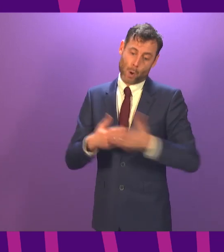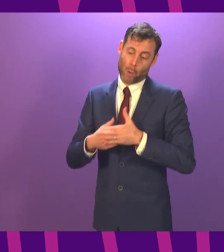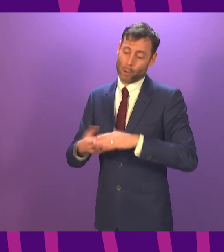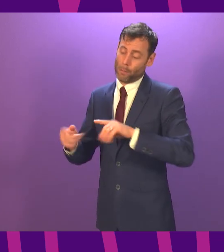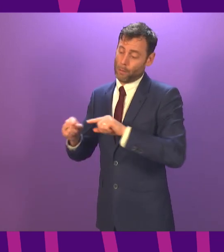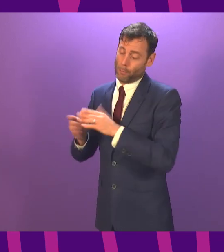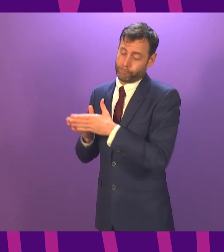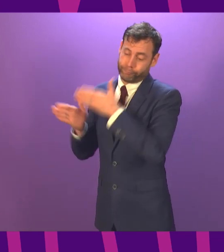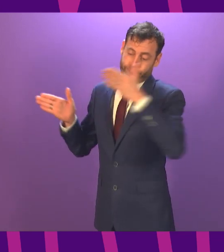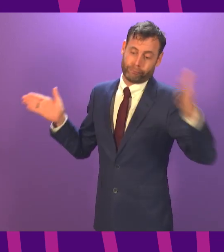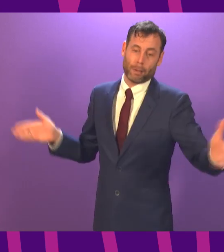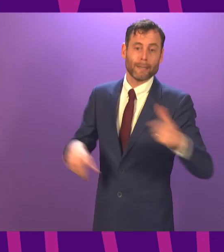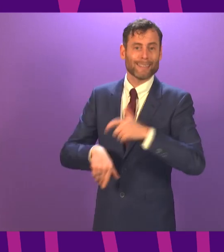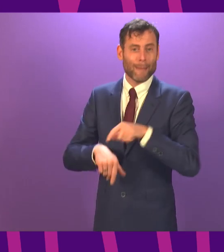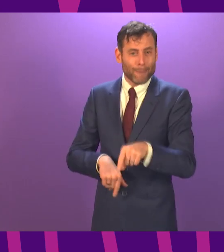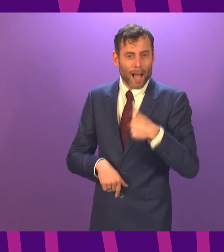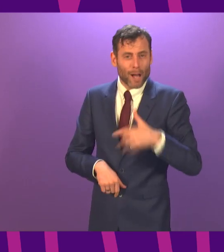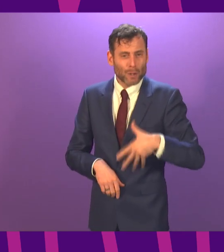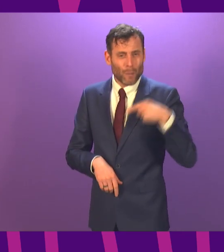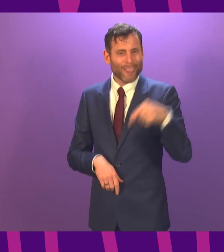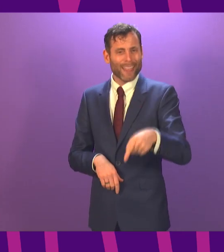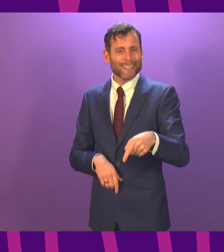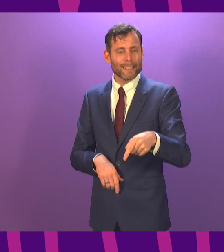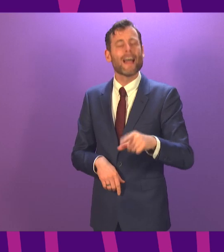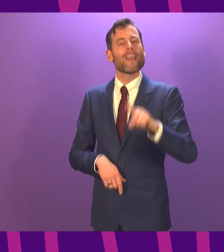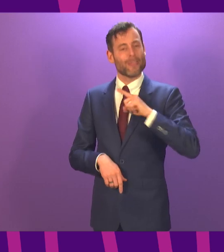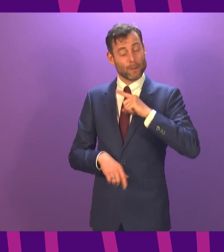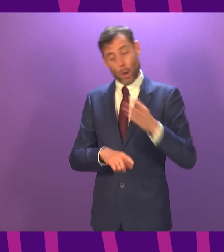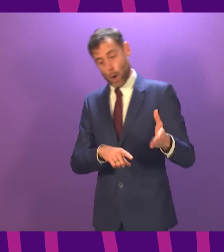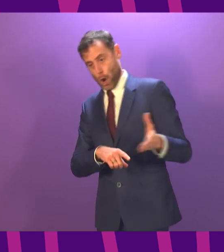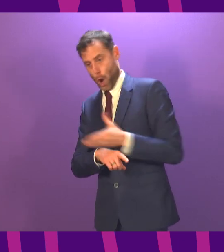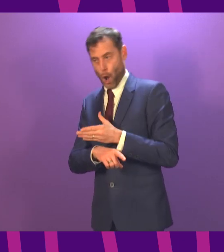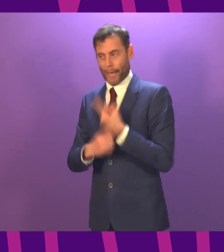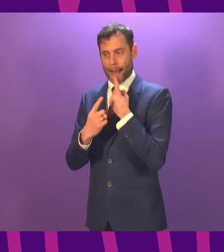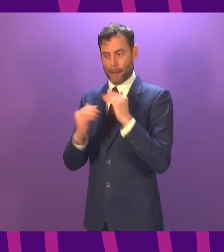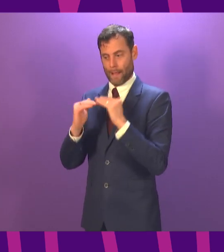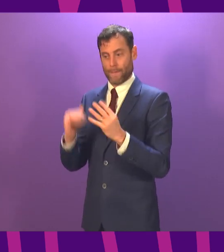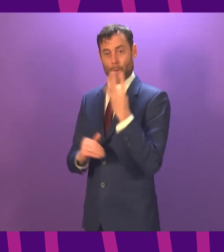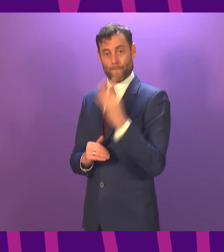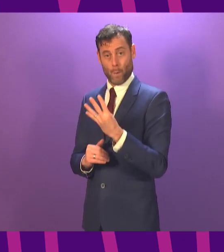across much of the rest of the United Kingdom and Europe. These are horrendously difficult